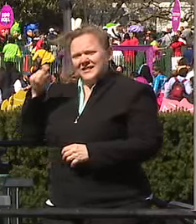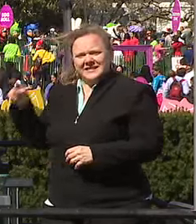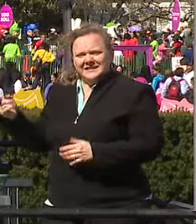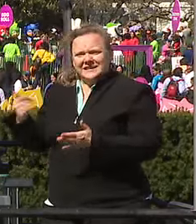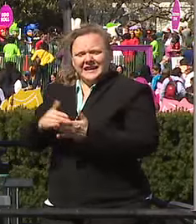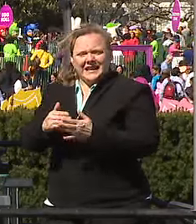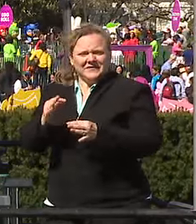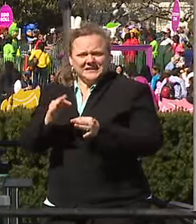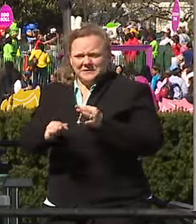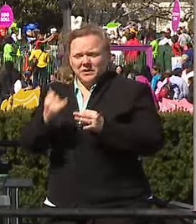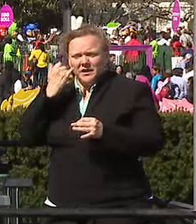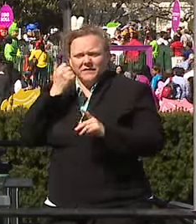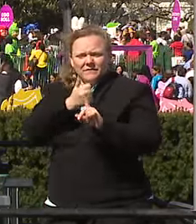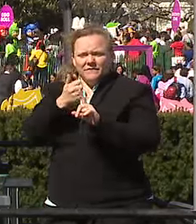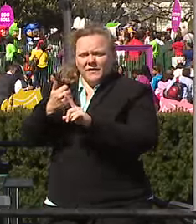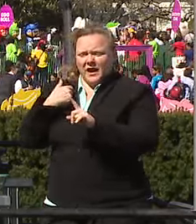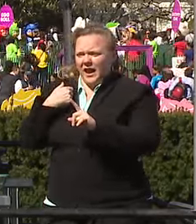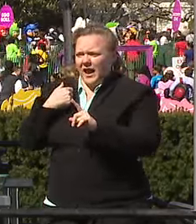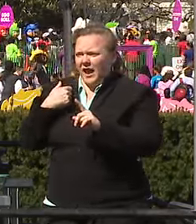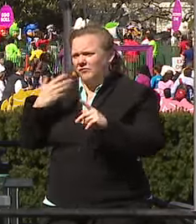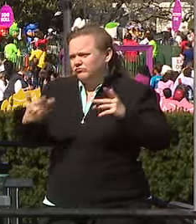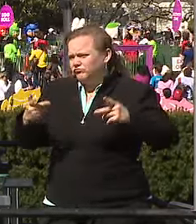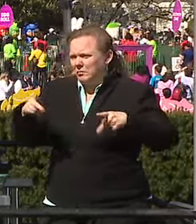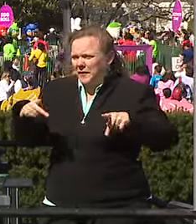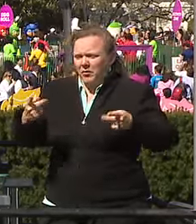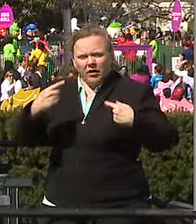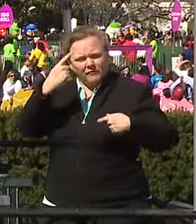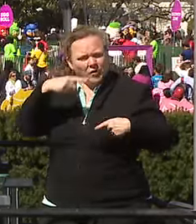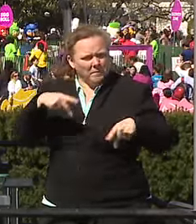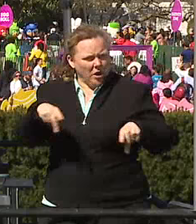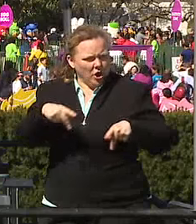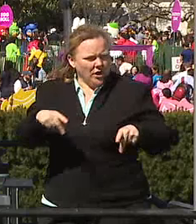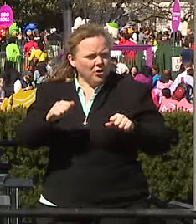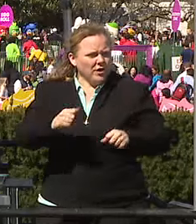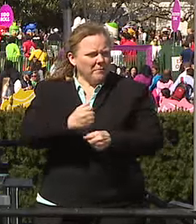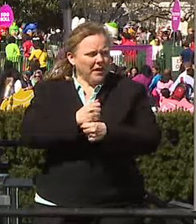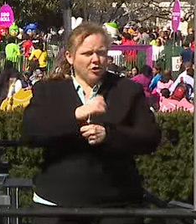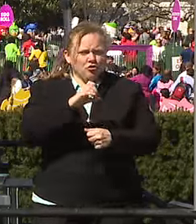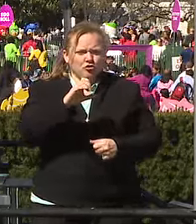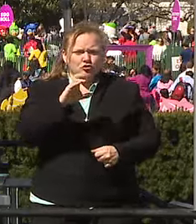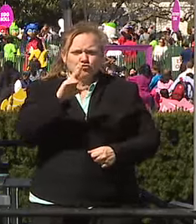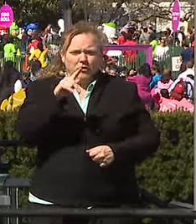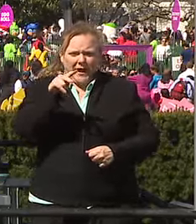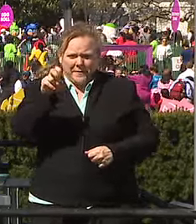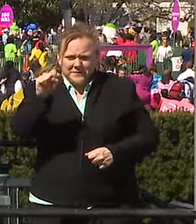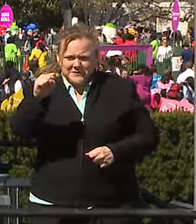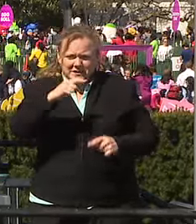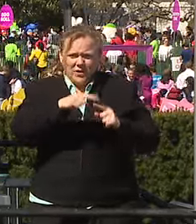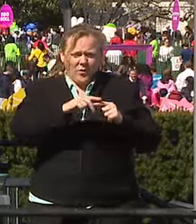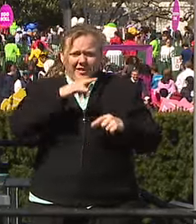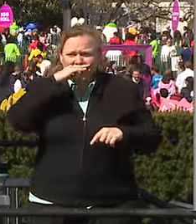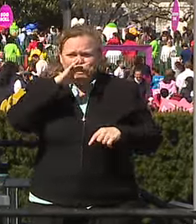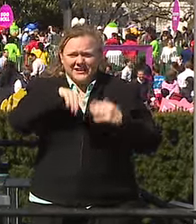Like, say if you're having a party, you can make all these crepes in advance, and then when the kids come they can just put it together and assemble it.